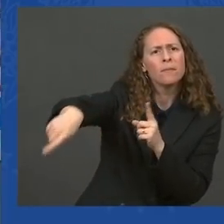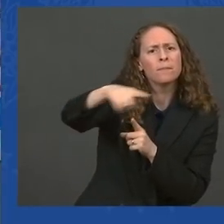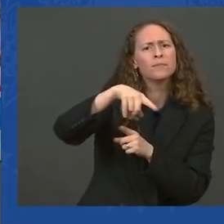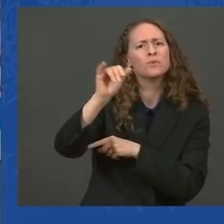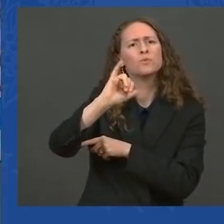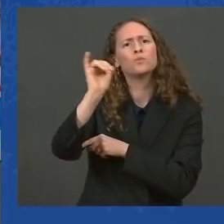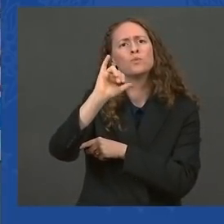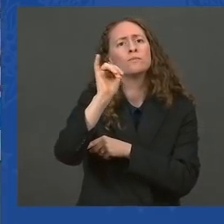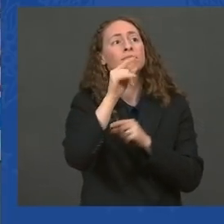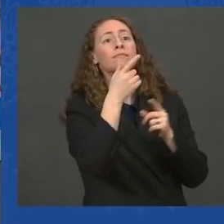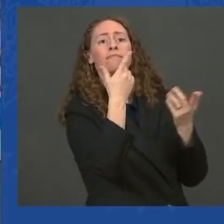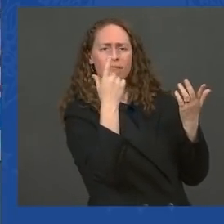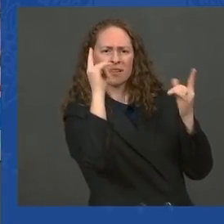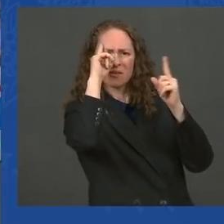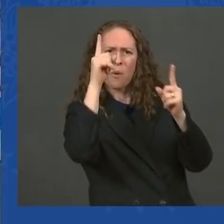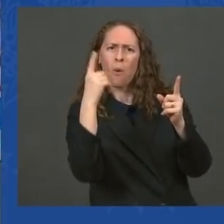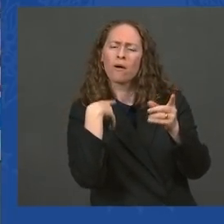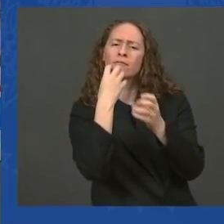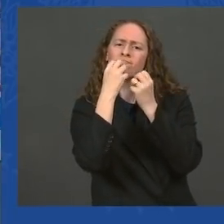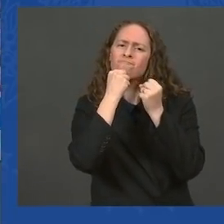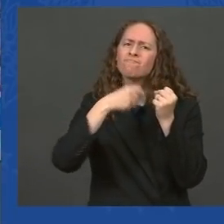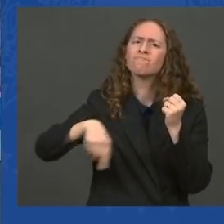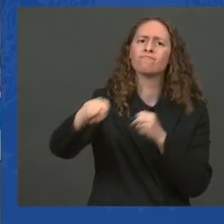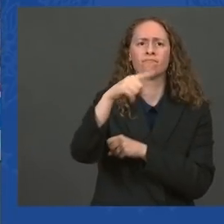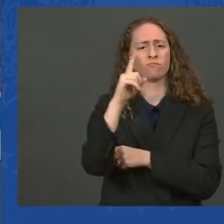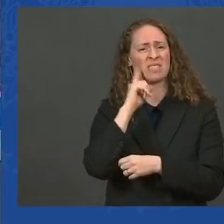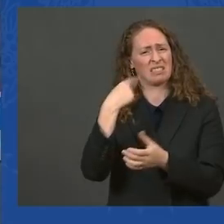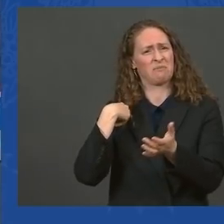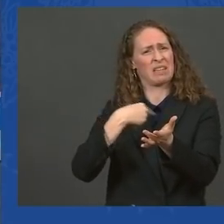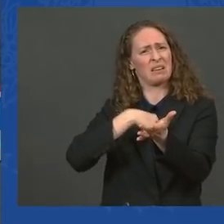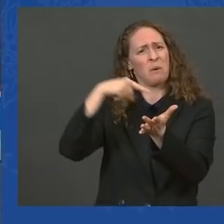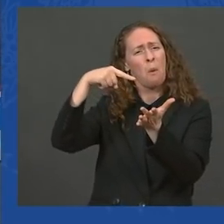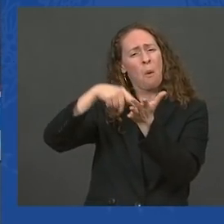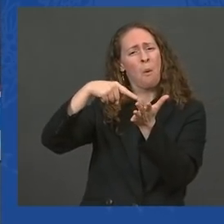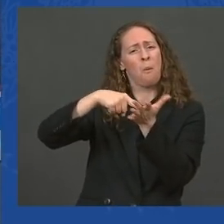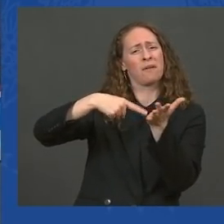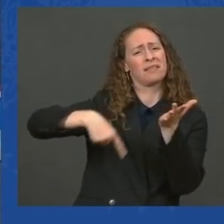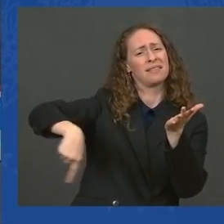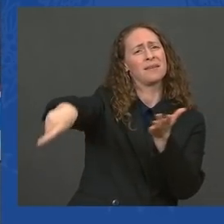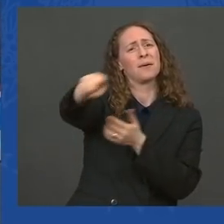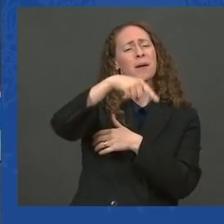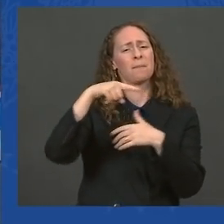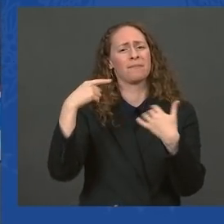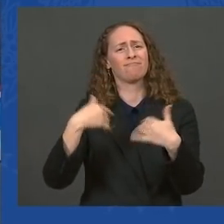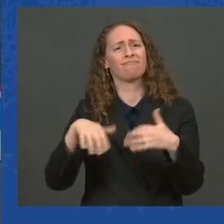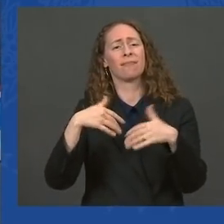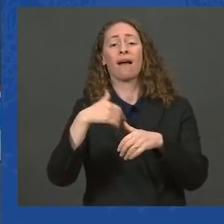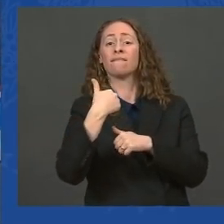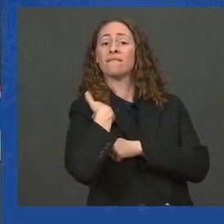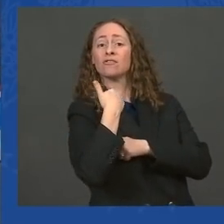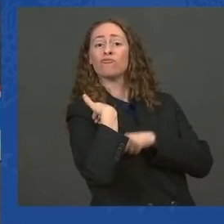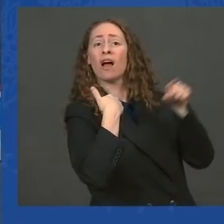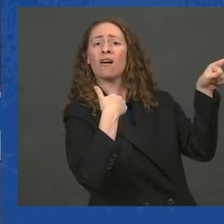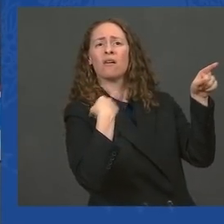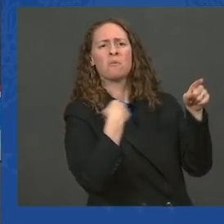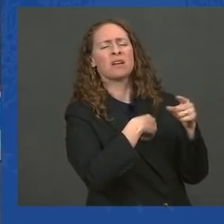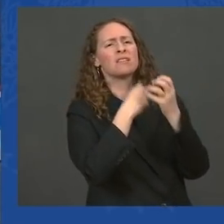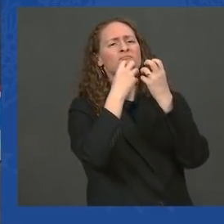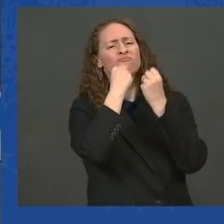and it's one that I embrace as Commander-in-Chief. For me, for Jill, and for the entire Biden family, it's also personal.